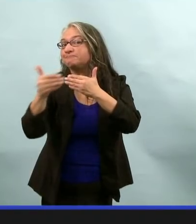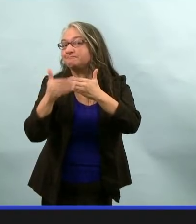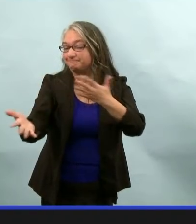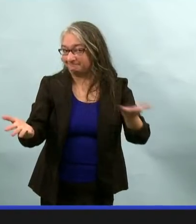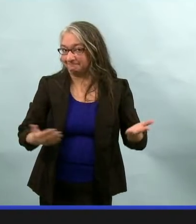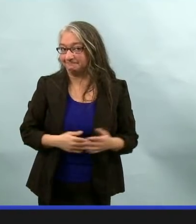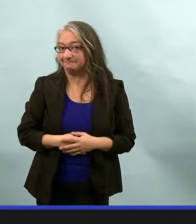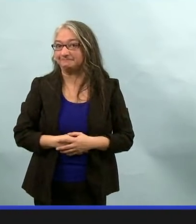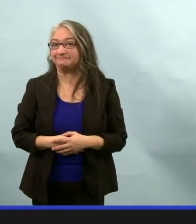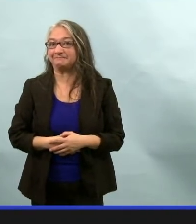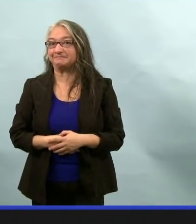time for one more question